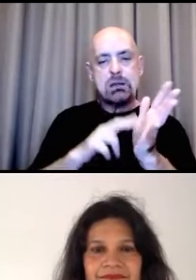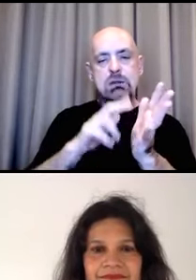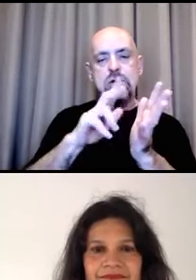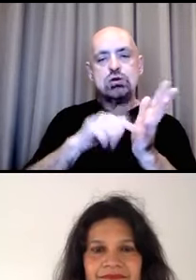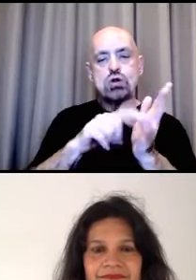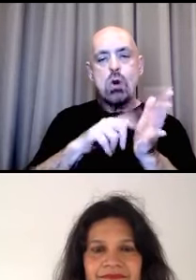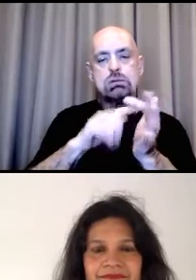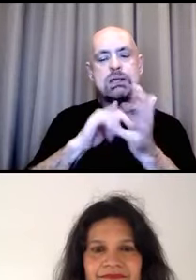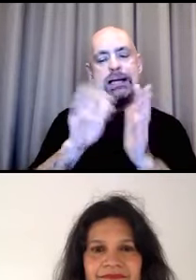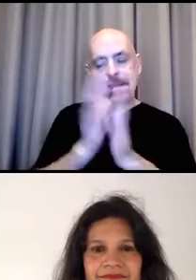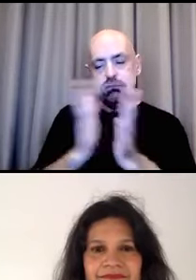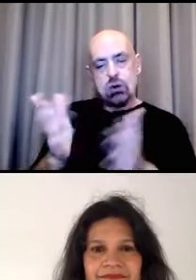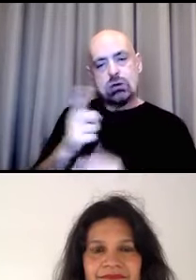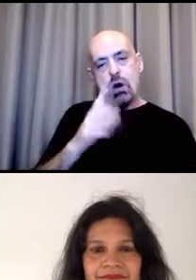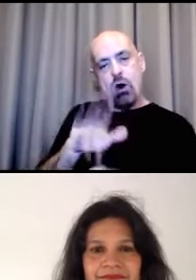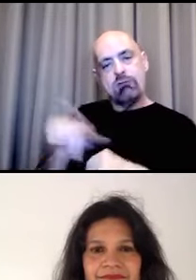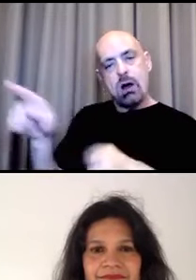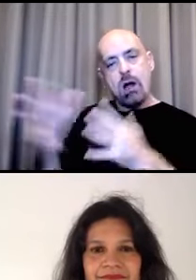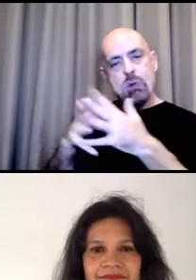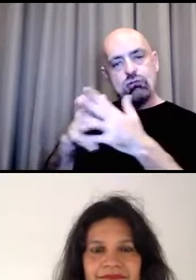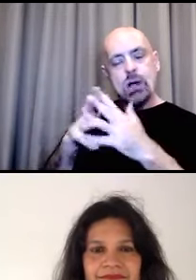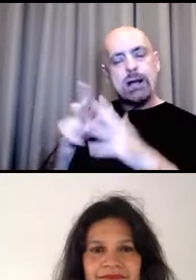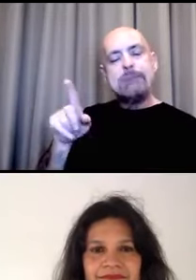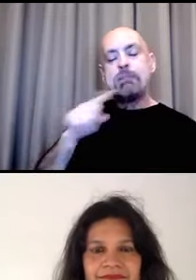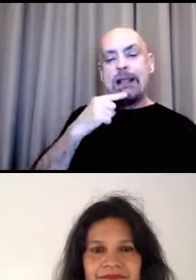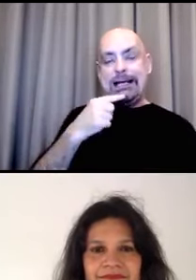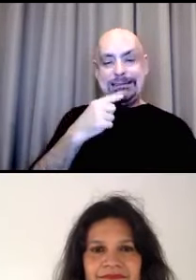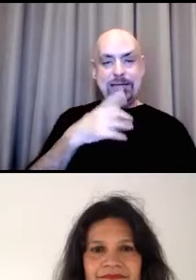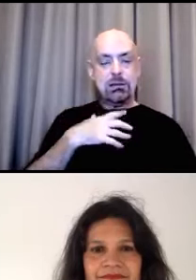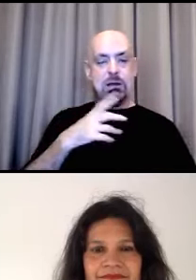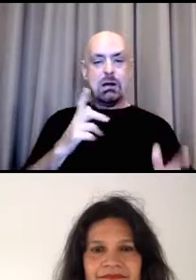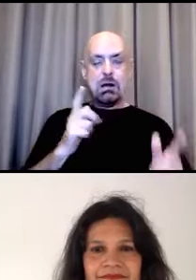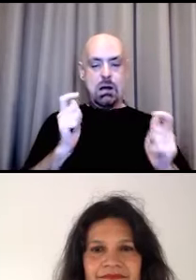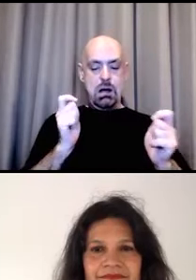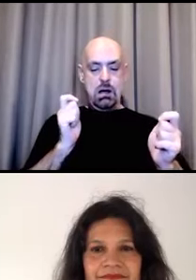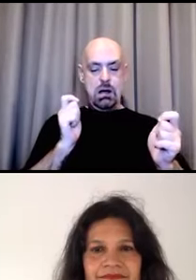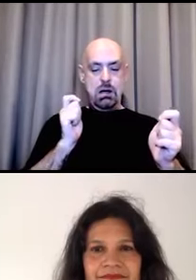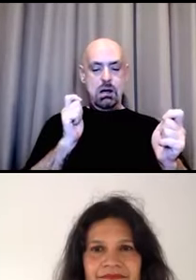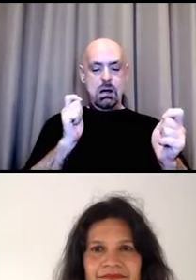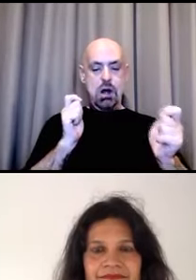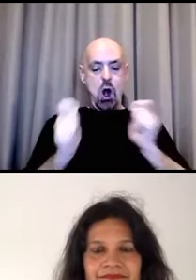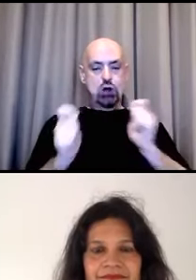happens the leading economysed economist Adam Smith who was a